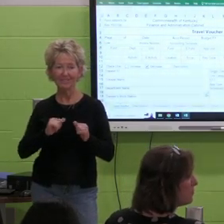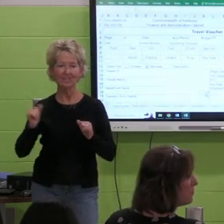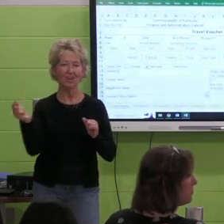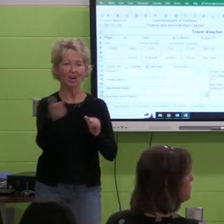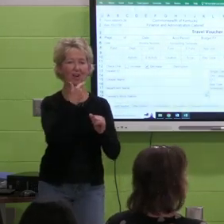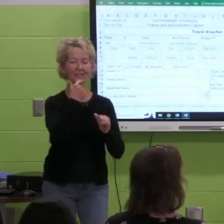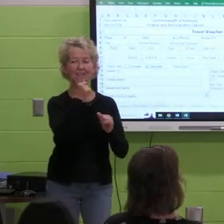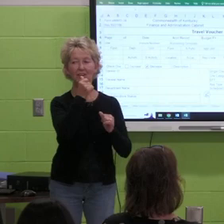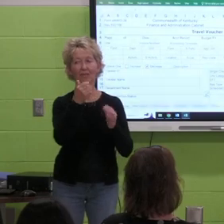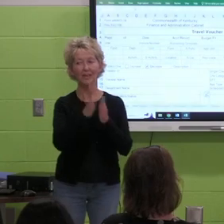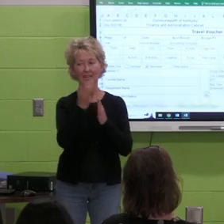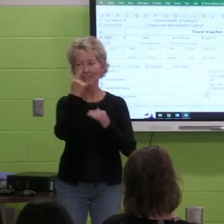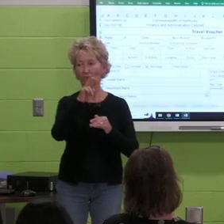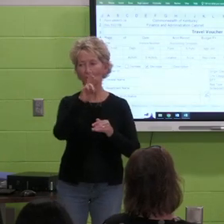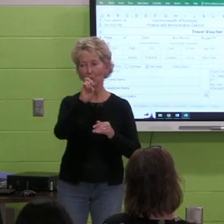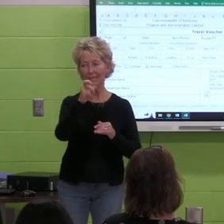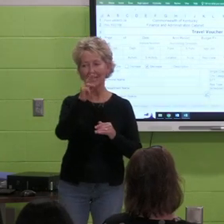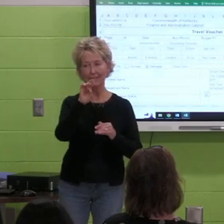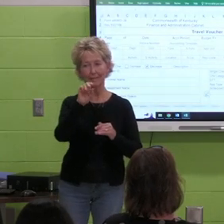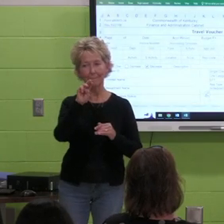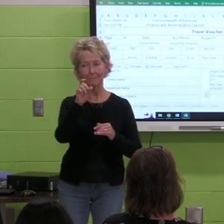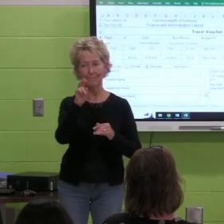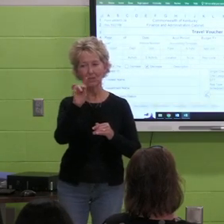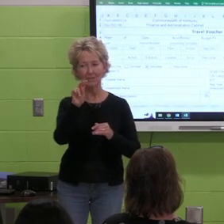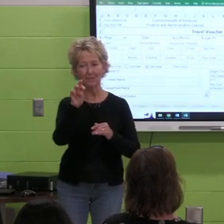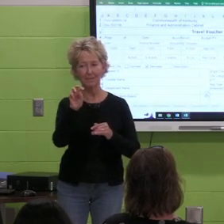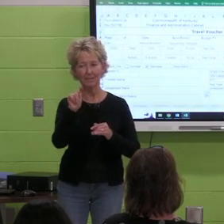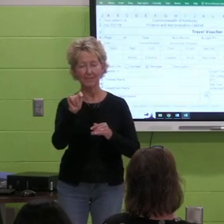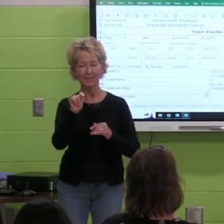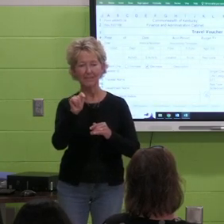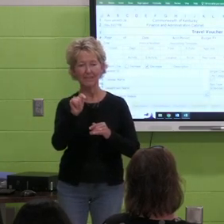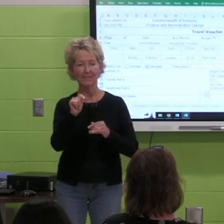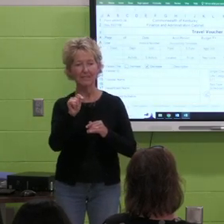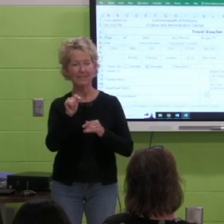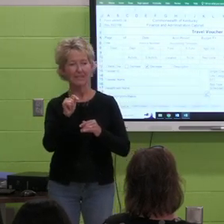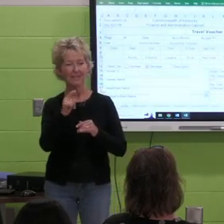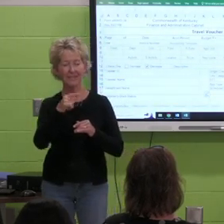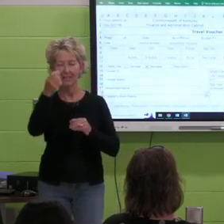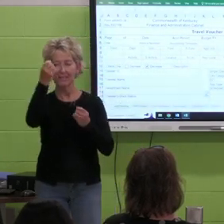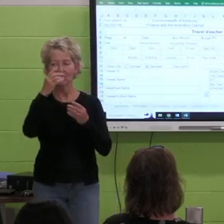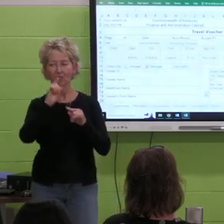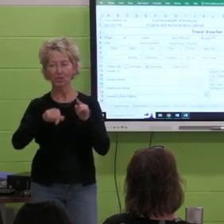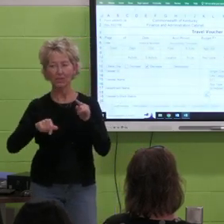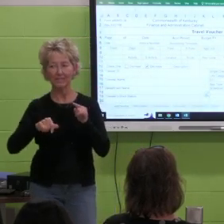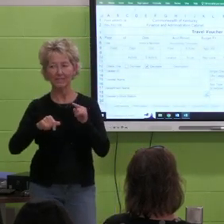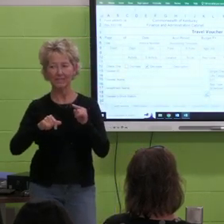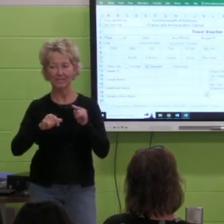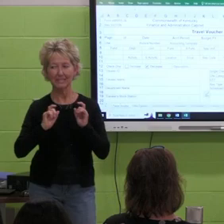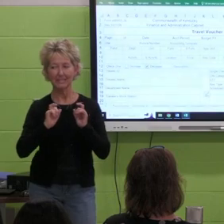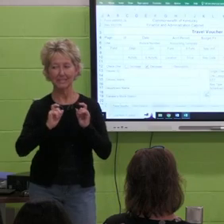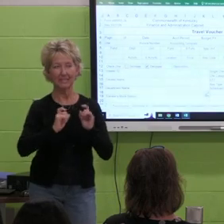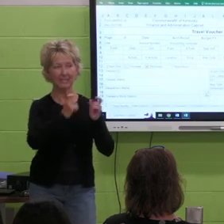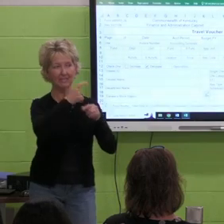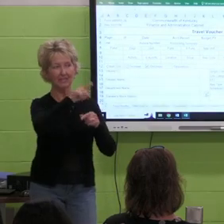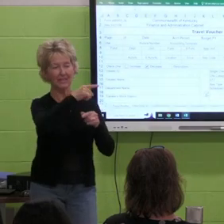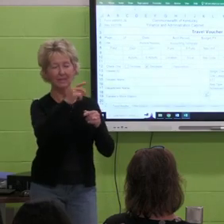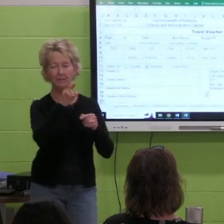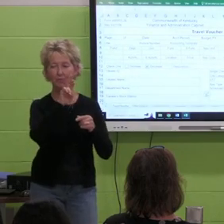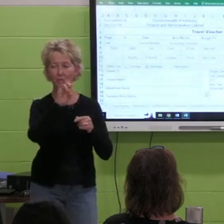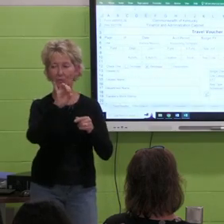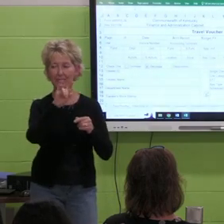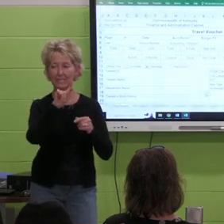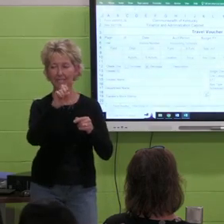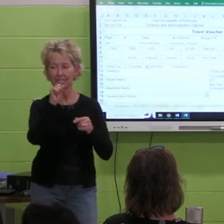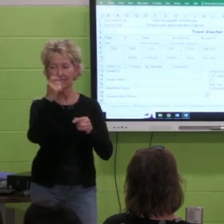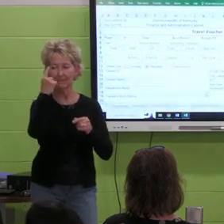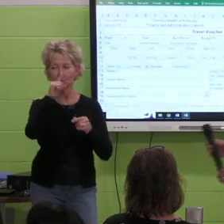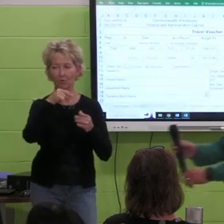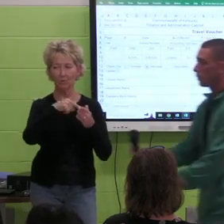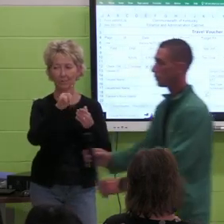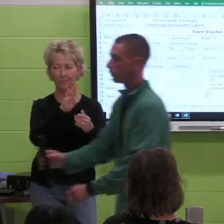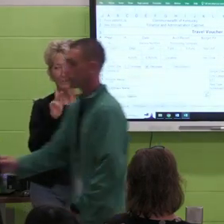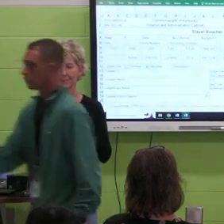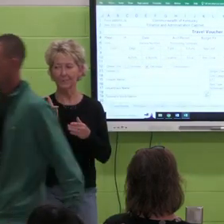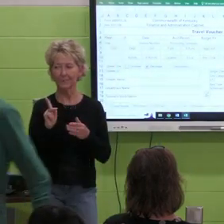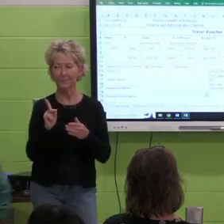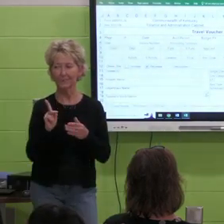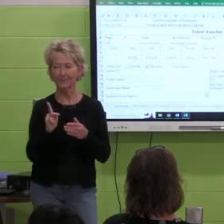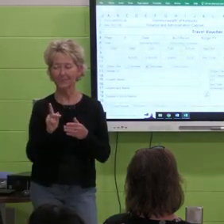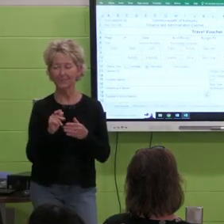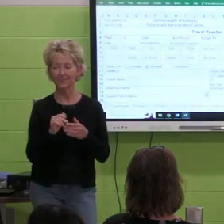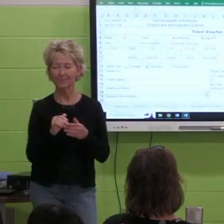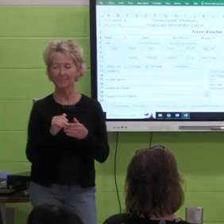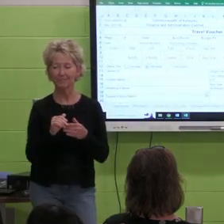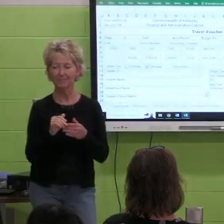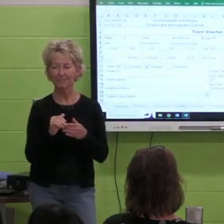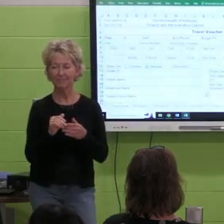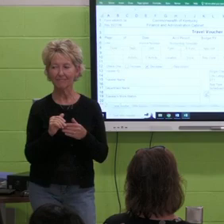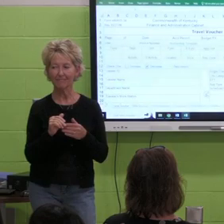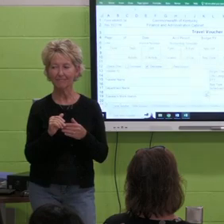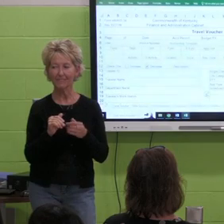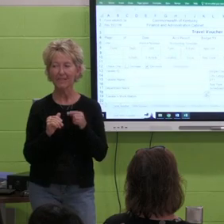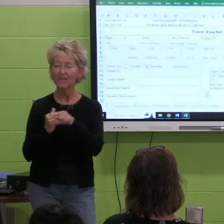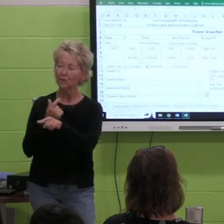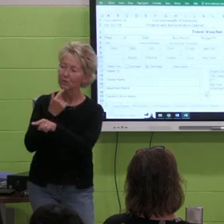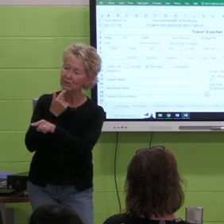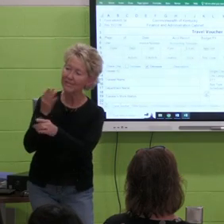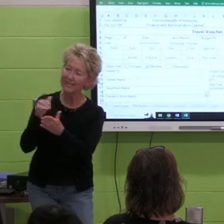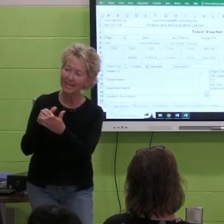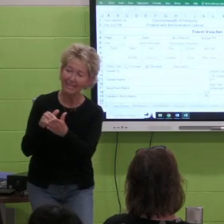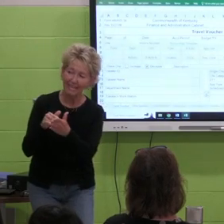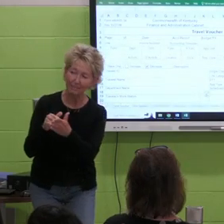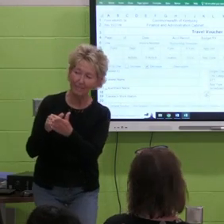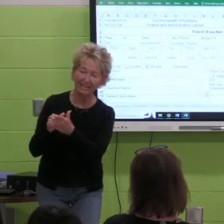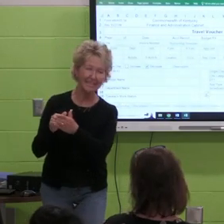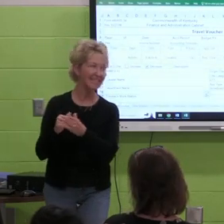donation yes yeah if there's a yeah sometimes if sometimes if it